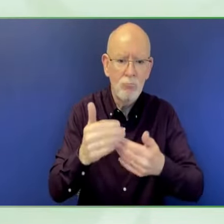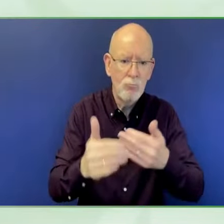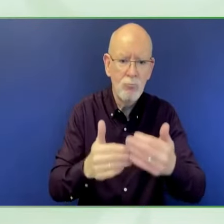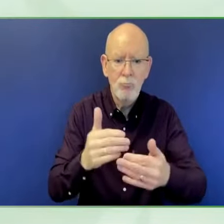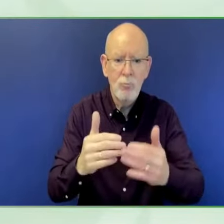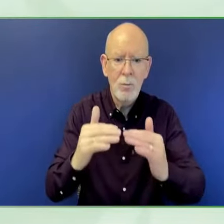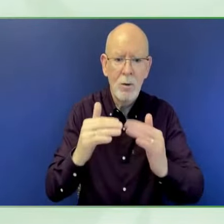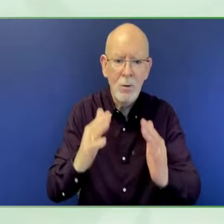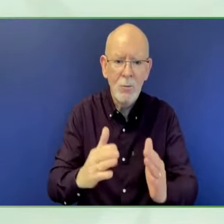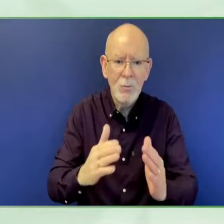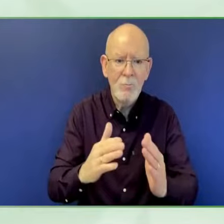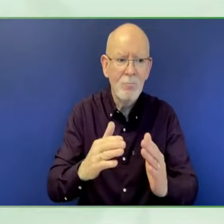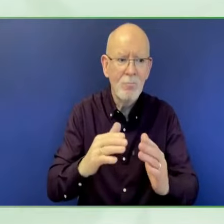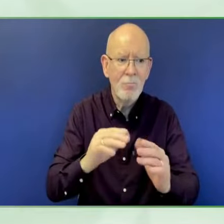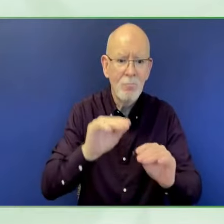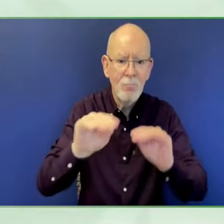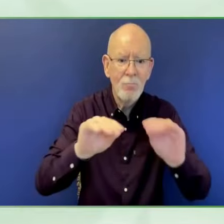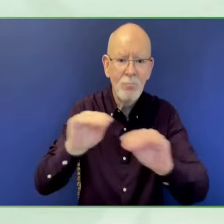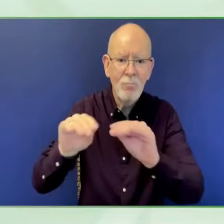parents home to independent living in the community.